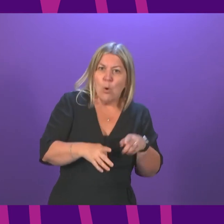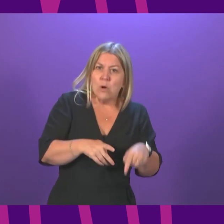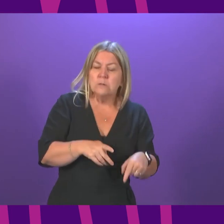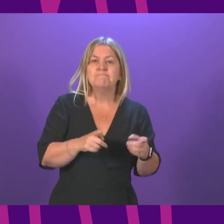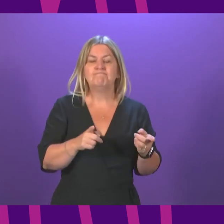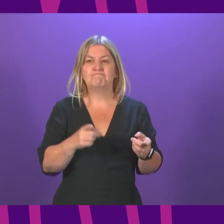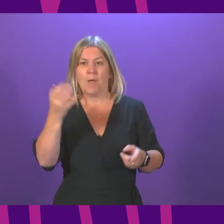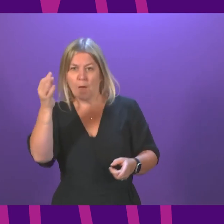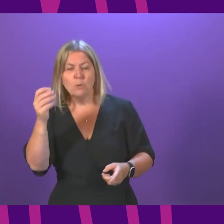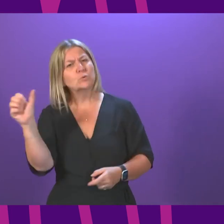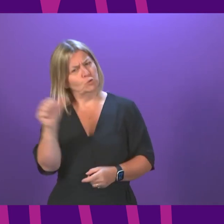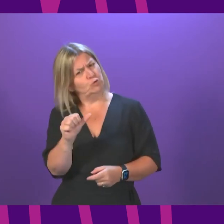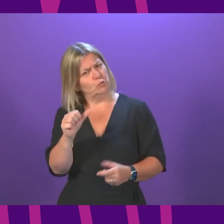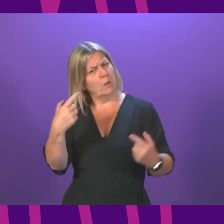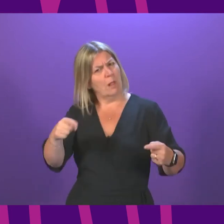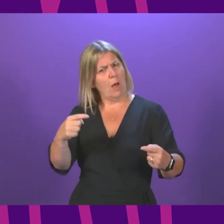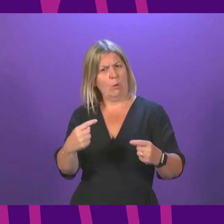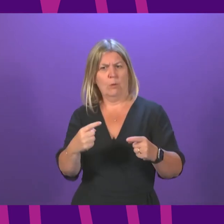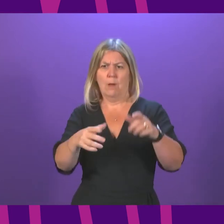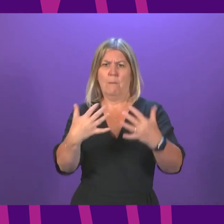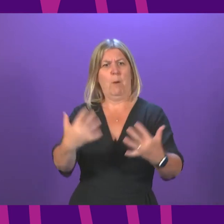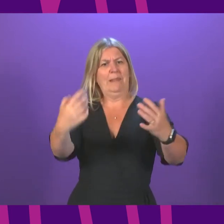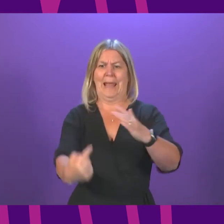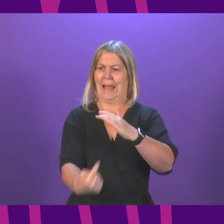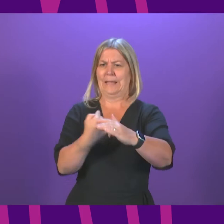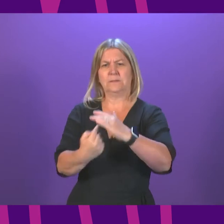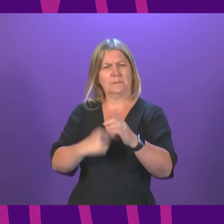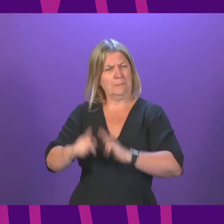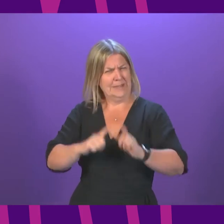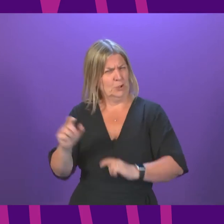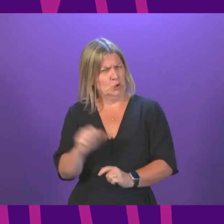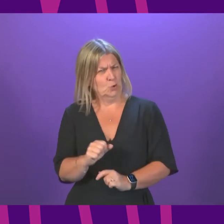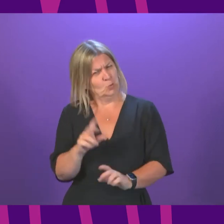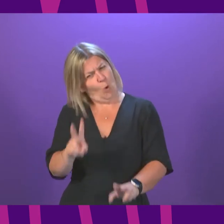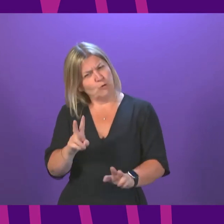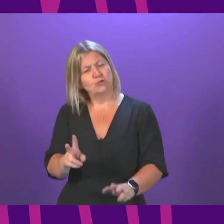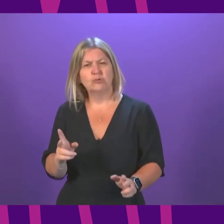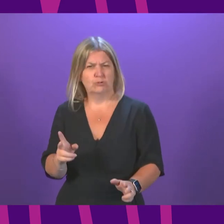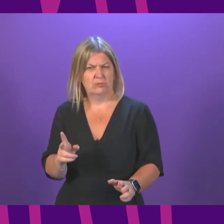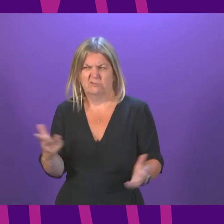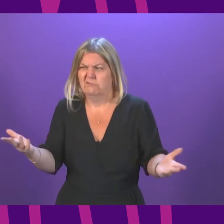allowing members of the public into their meetings. There is no justification for their